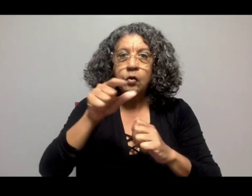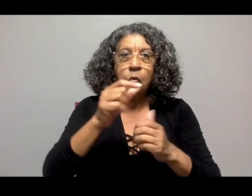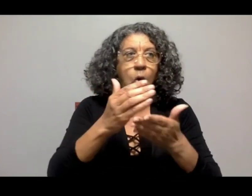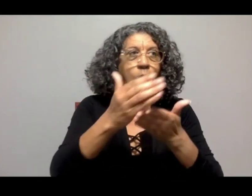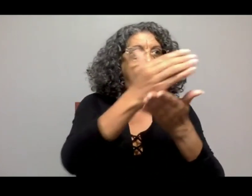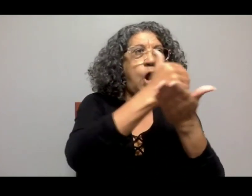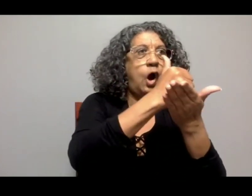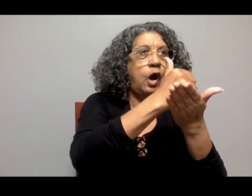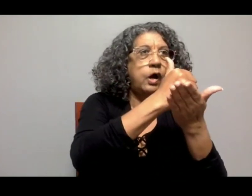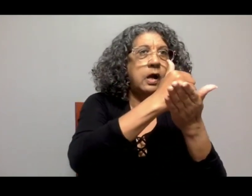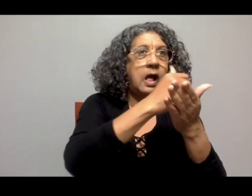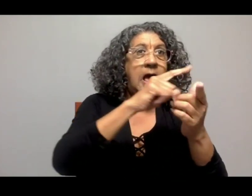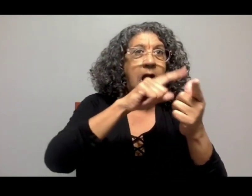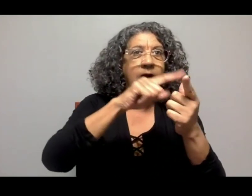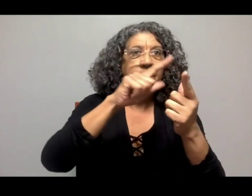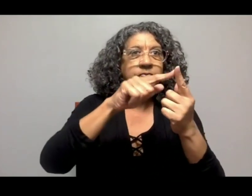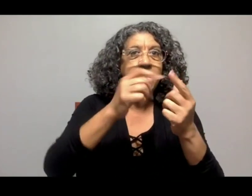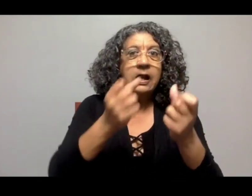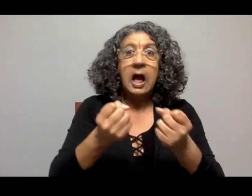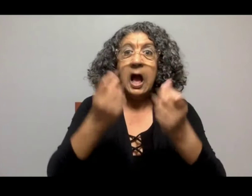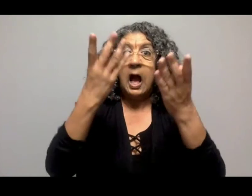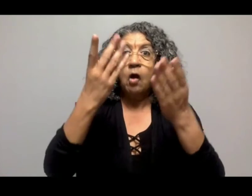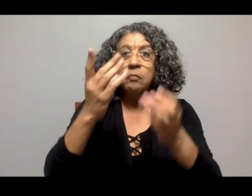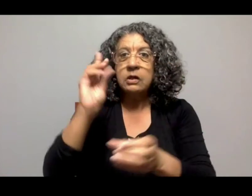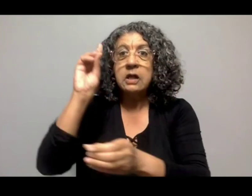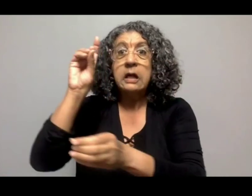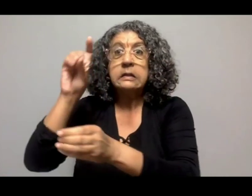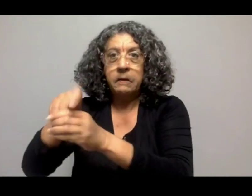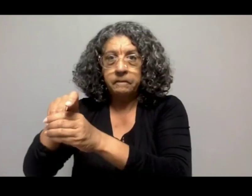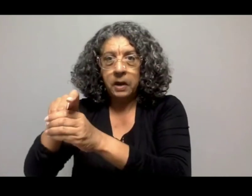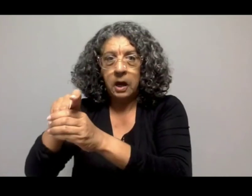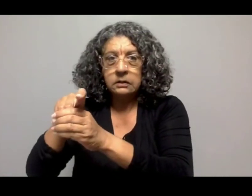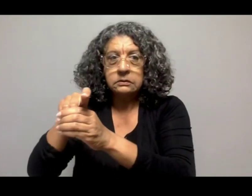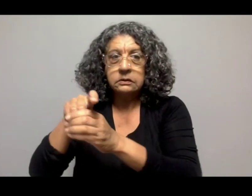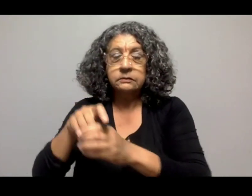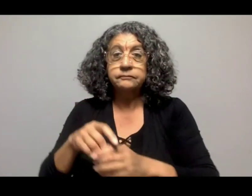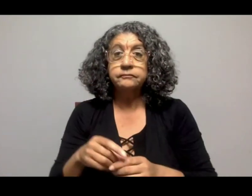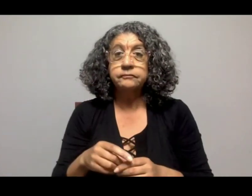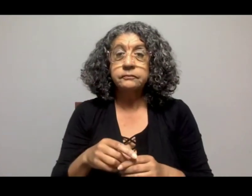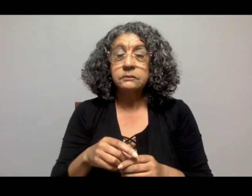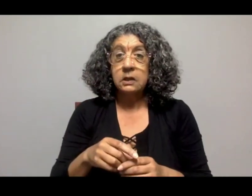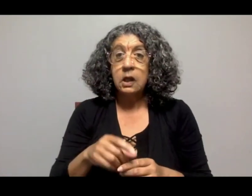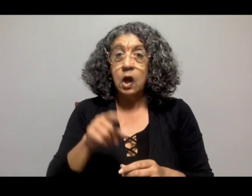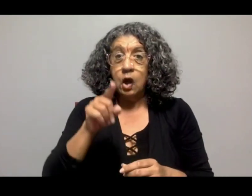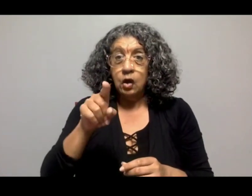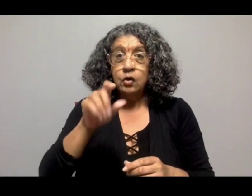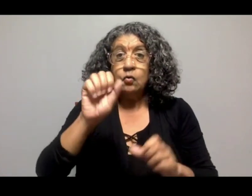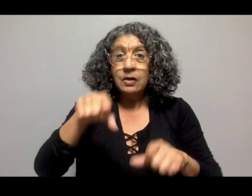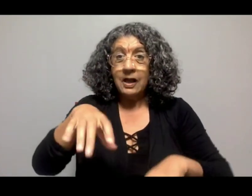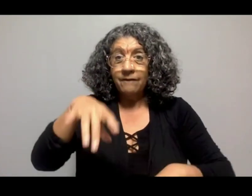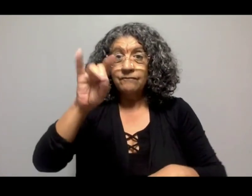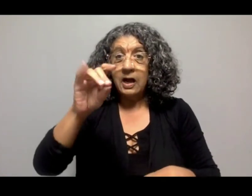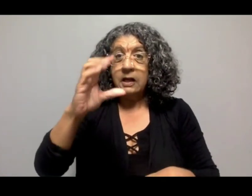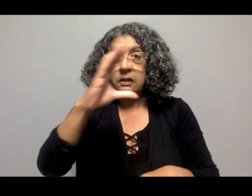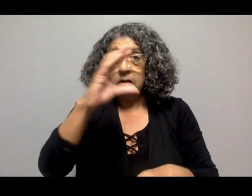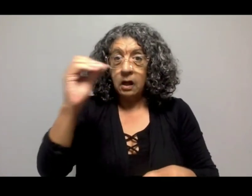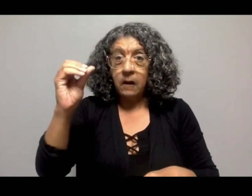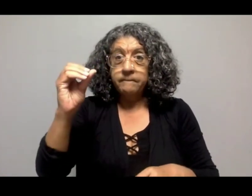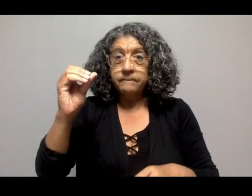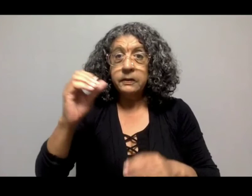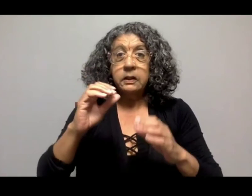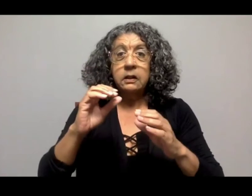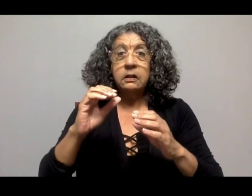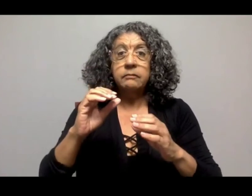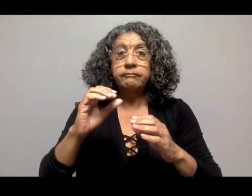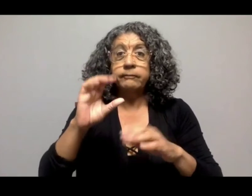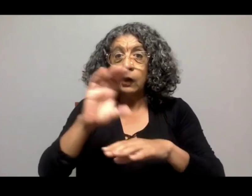how much you've earned and how much has been deposited into your account. You can find it